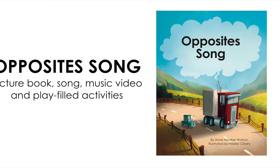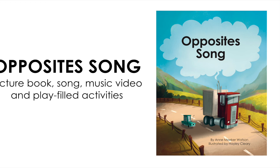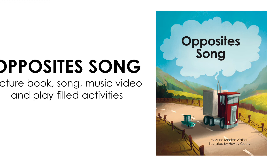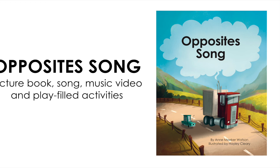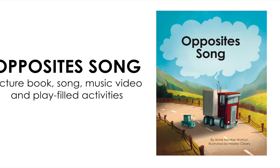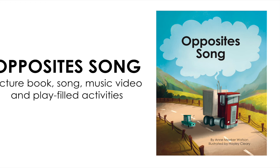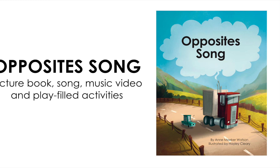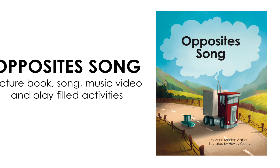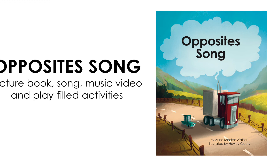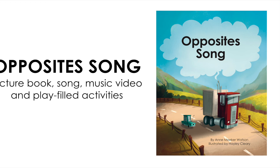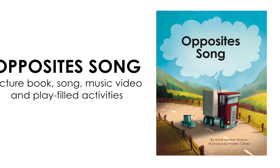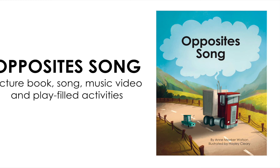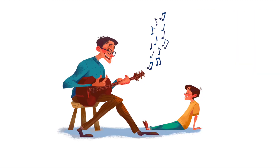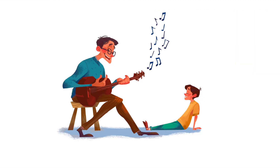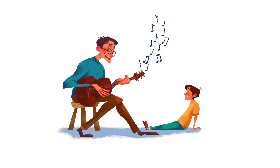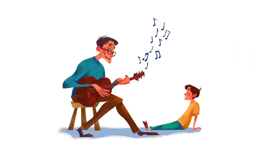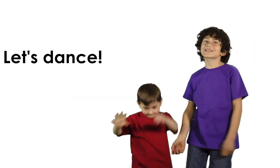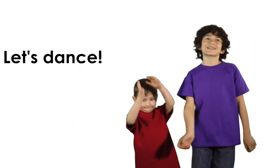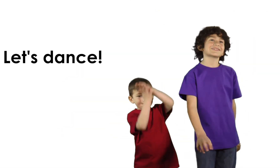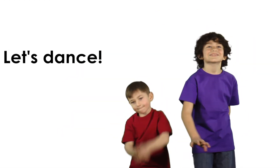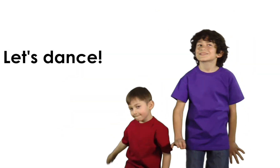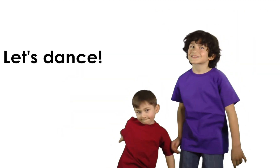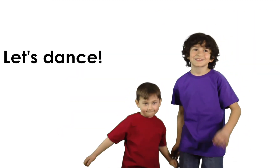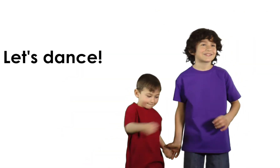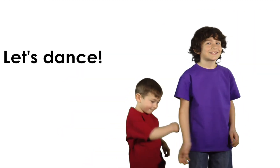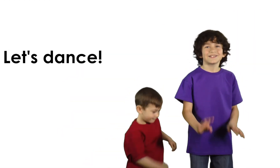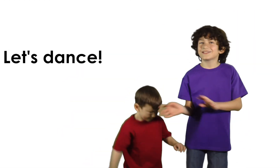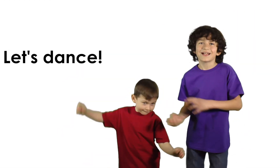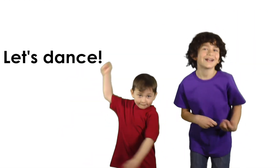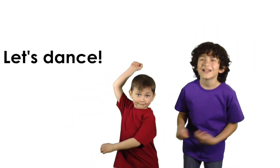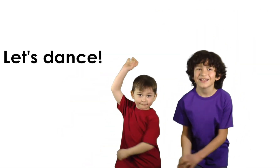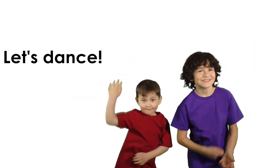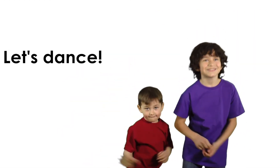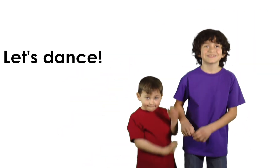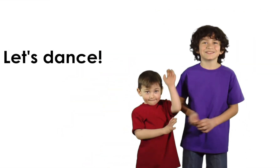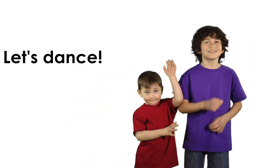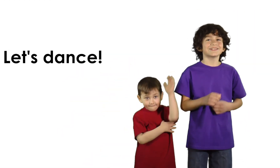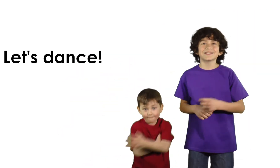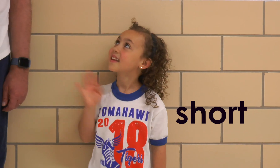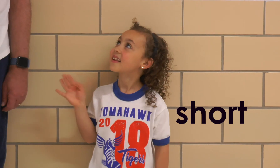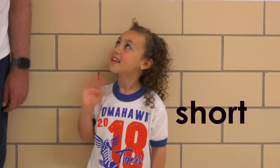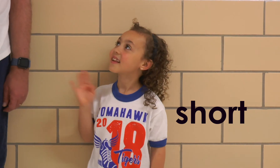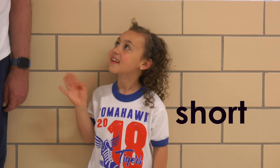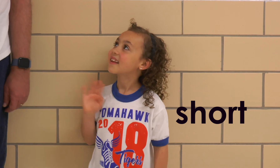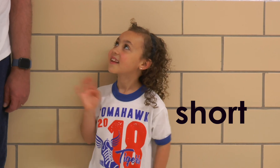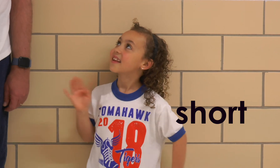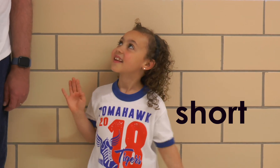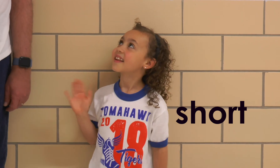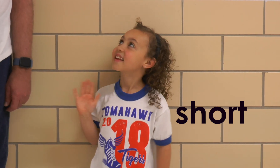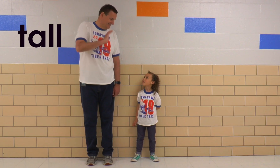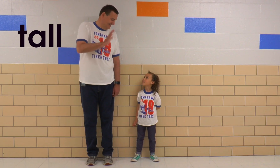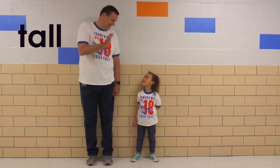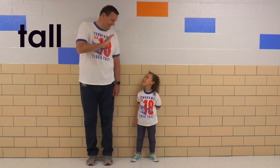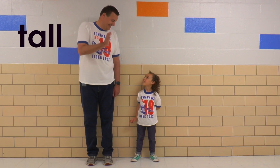SONG book available at singplaylove.com, along with all of the fun books, songs, and play-filled activities.